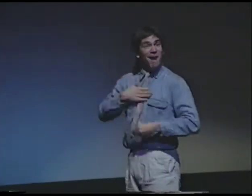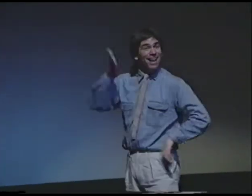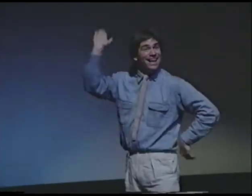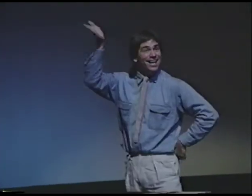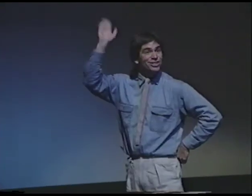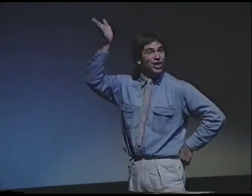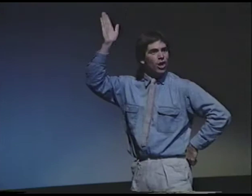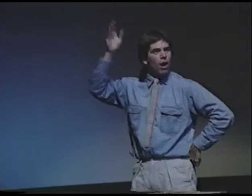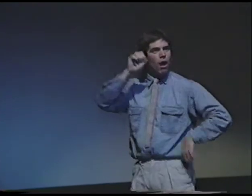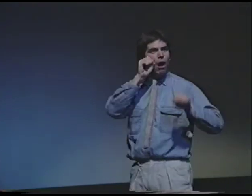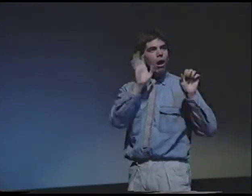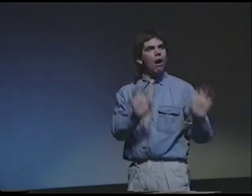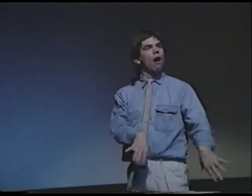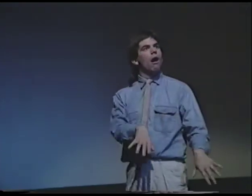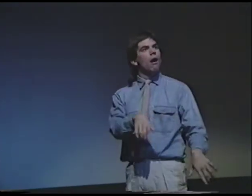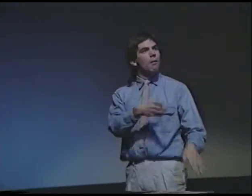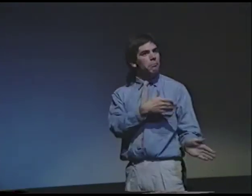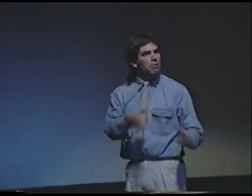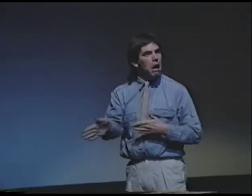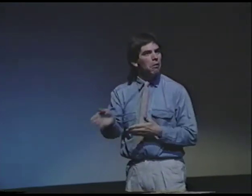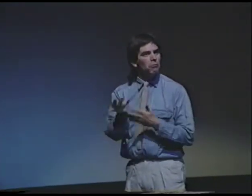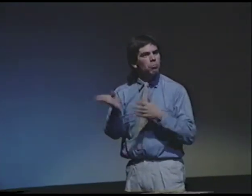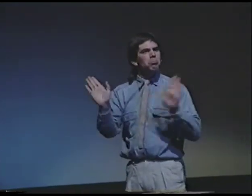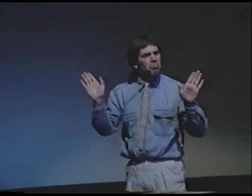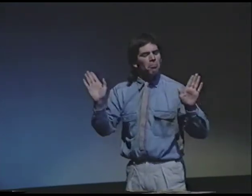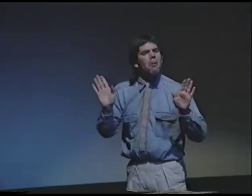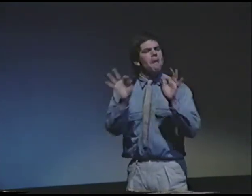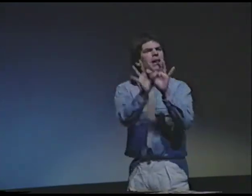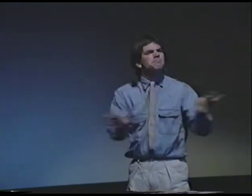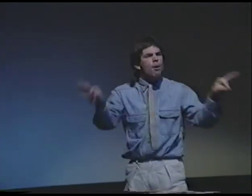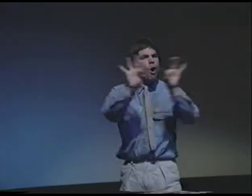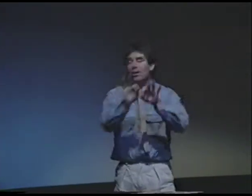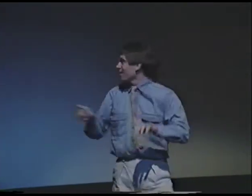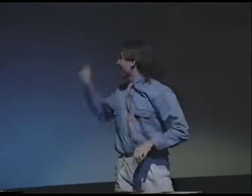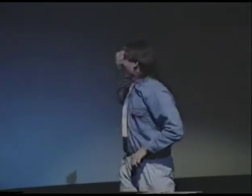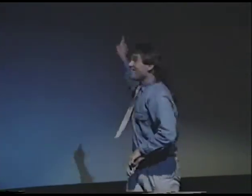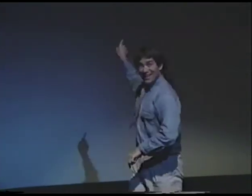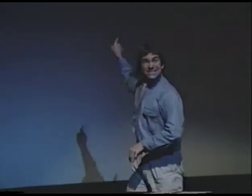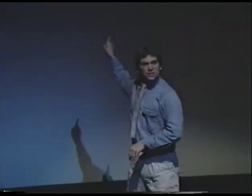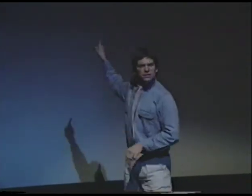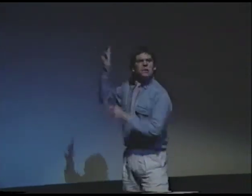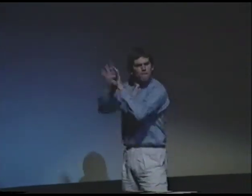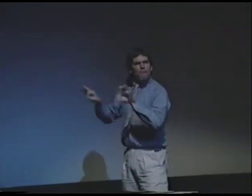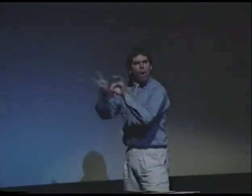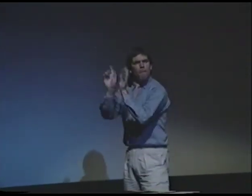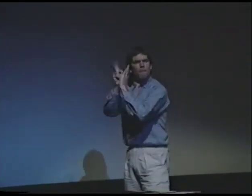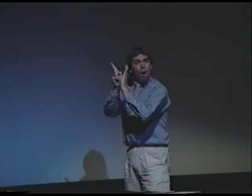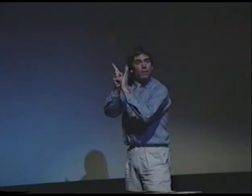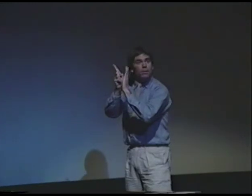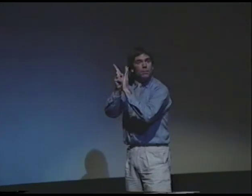But some important things happen there that are in my lecture, and they're important.